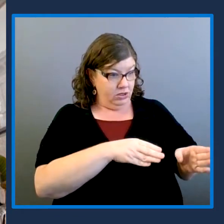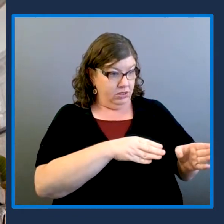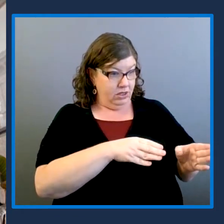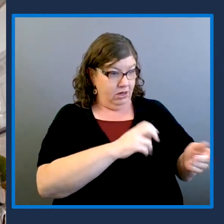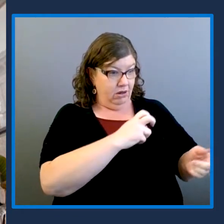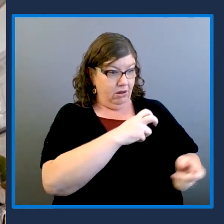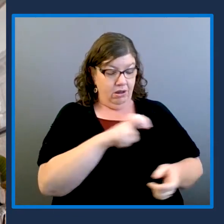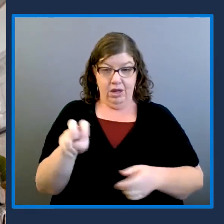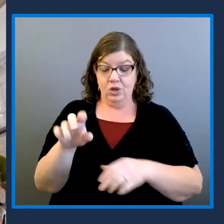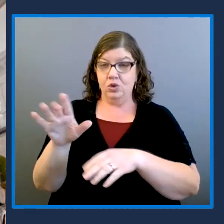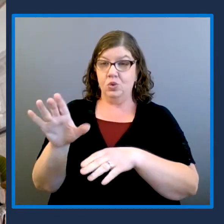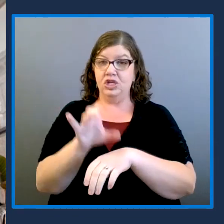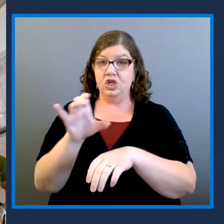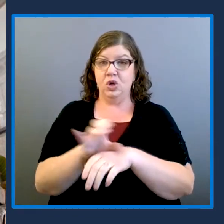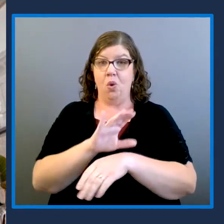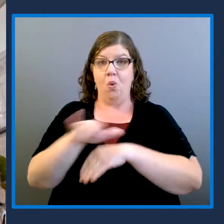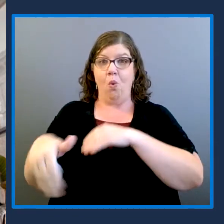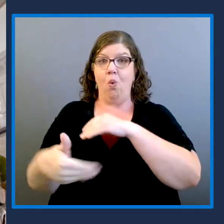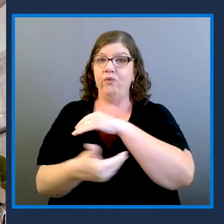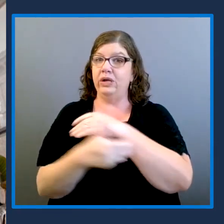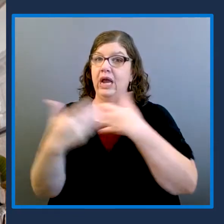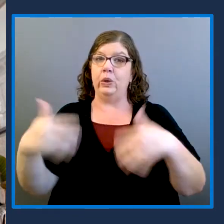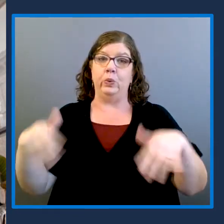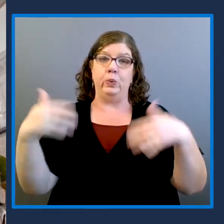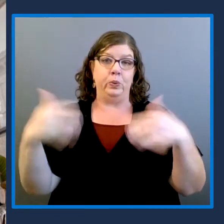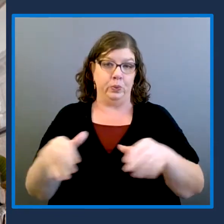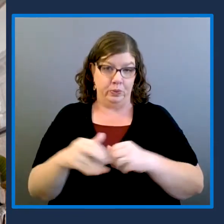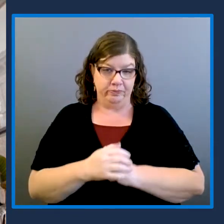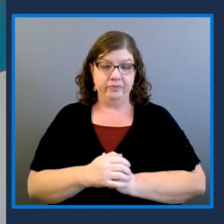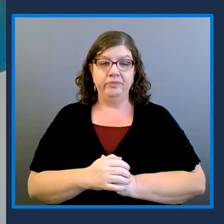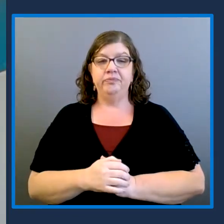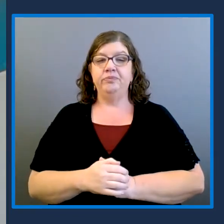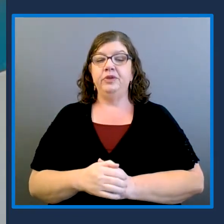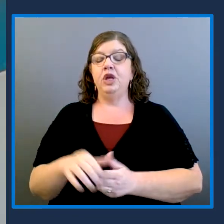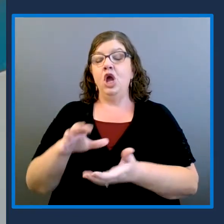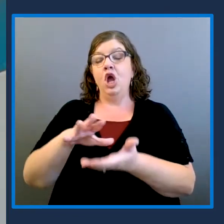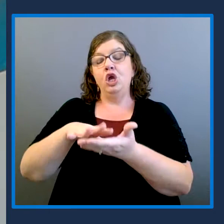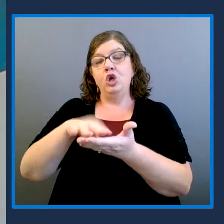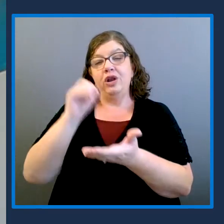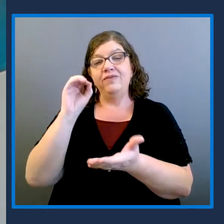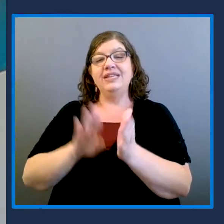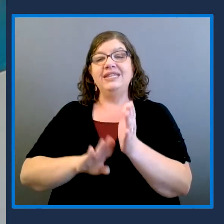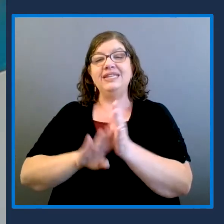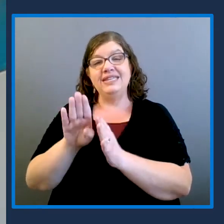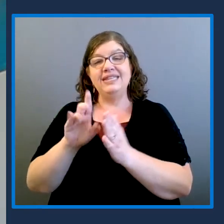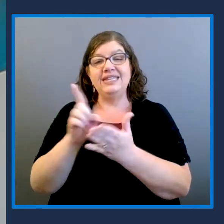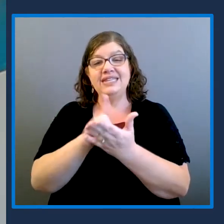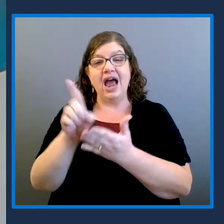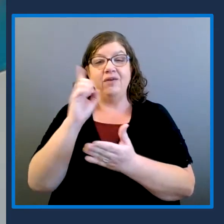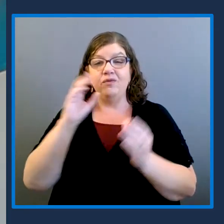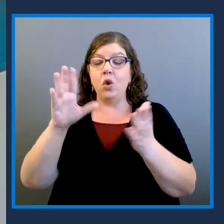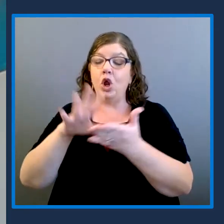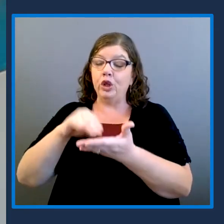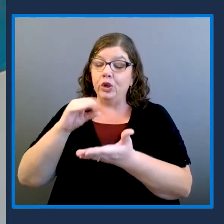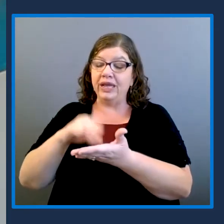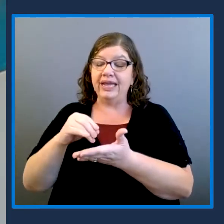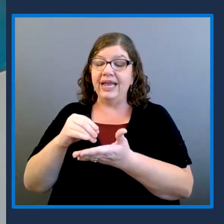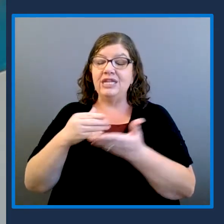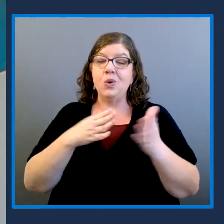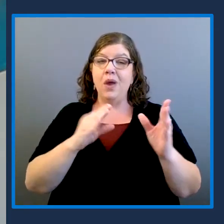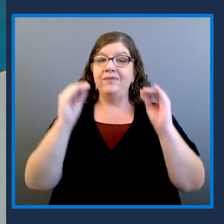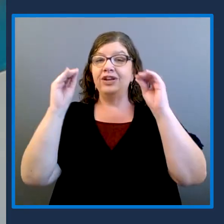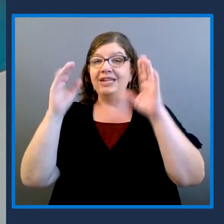face to face to digital overnight universal design for learning is a way for teachers to help their